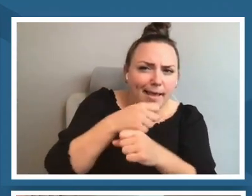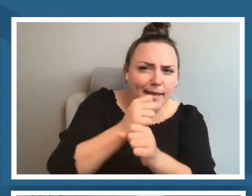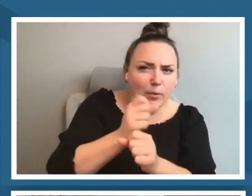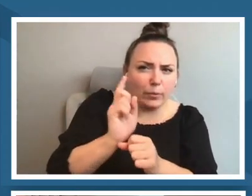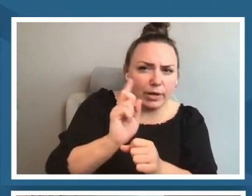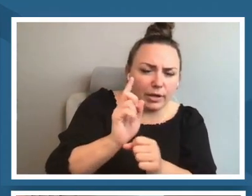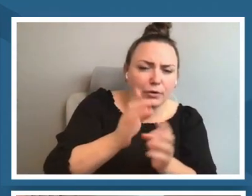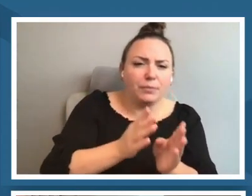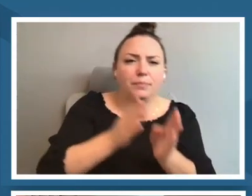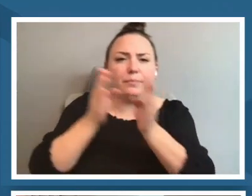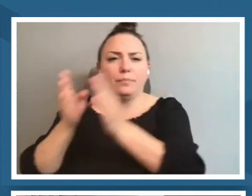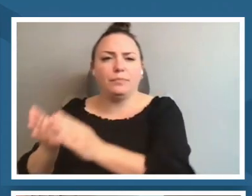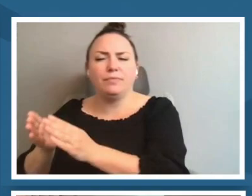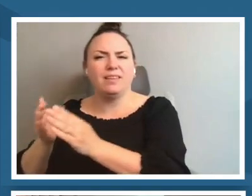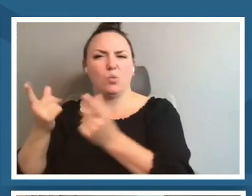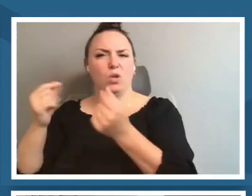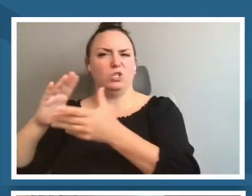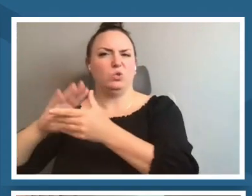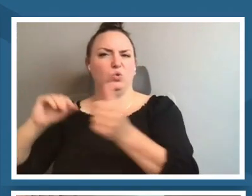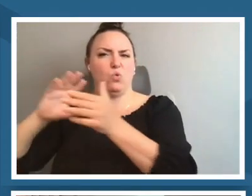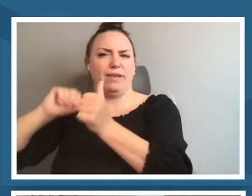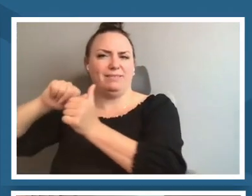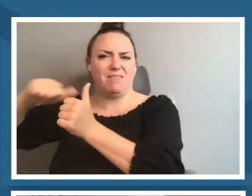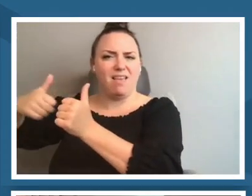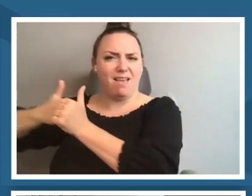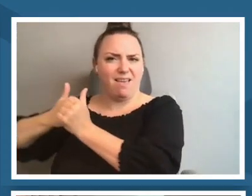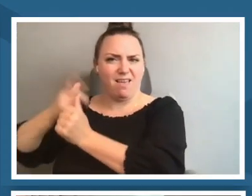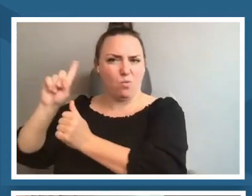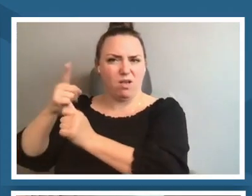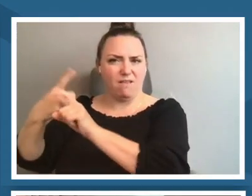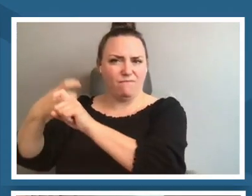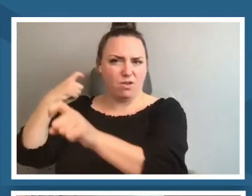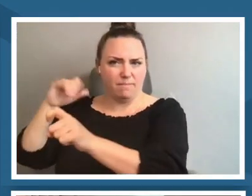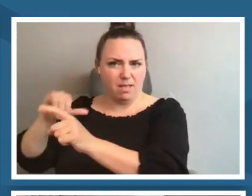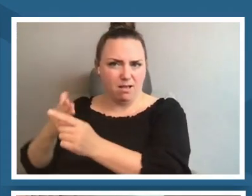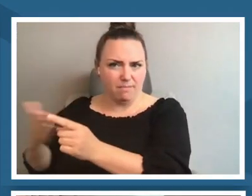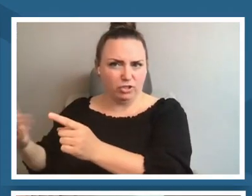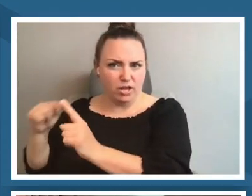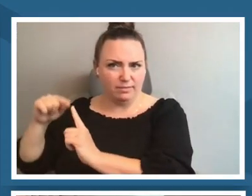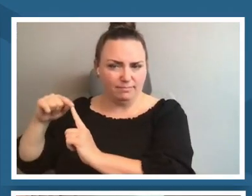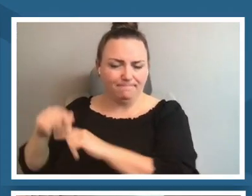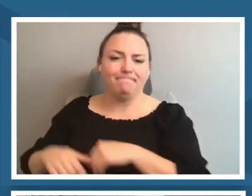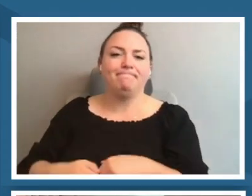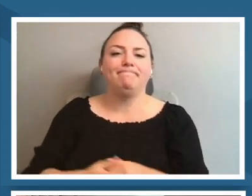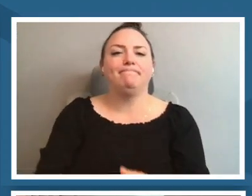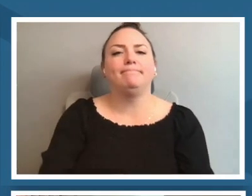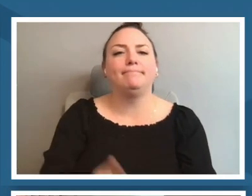that and people's understandings of the objects